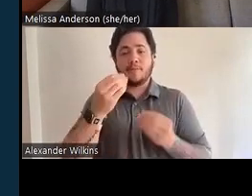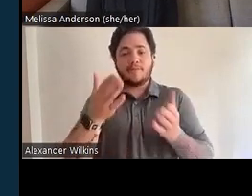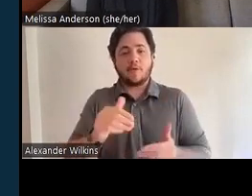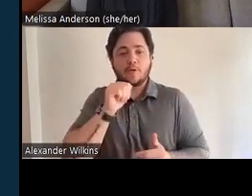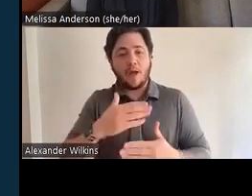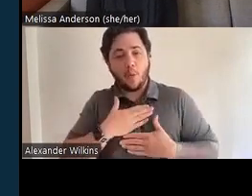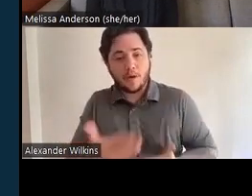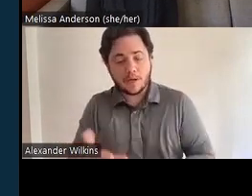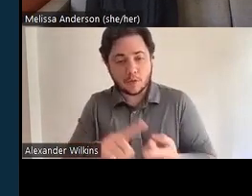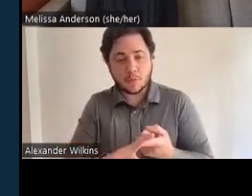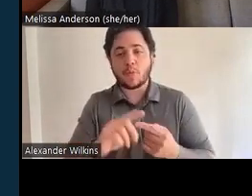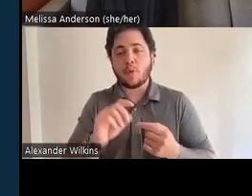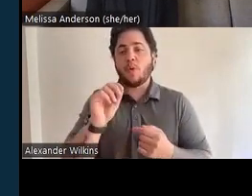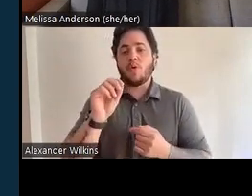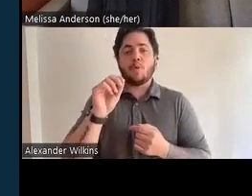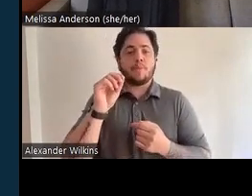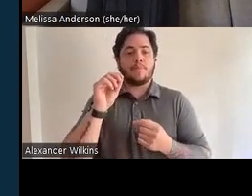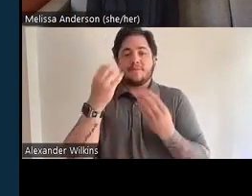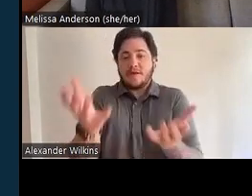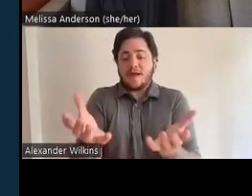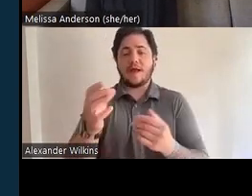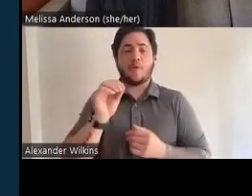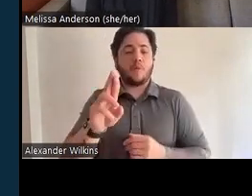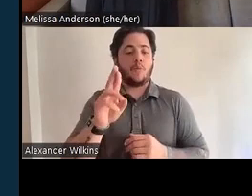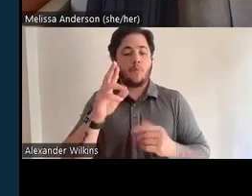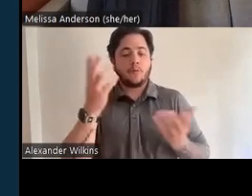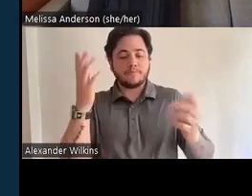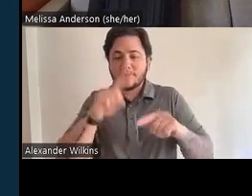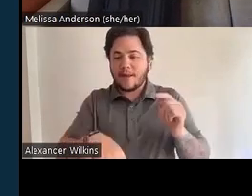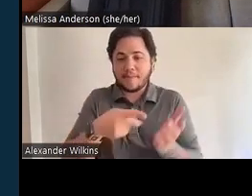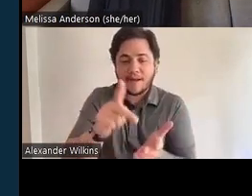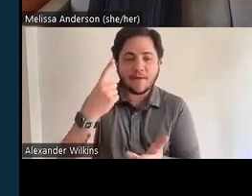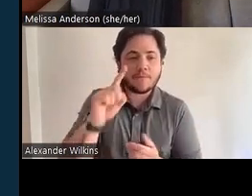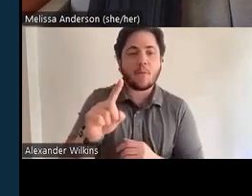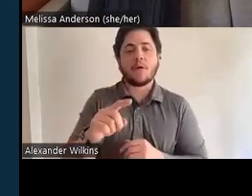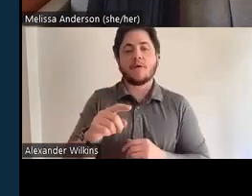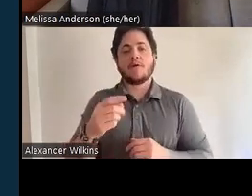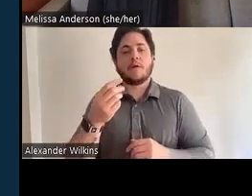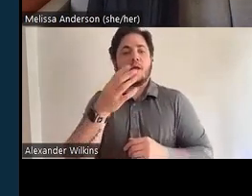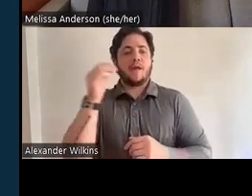because oftentimes institutions or clinics are not willing to hire such interpreters,